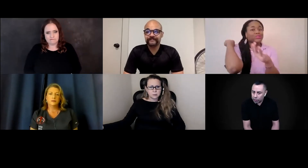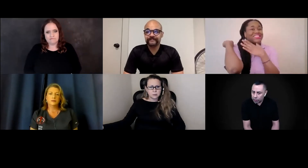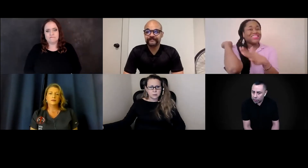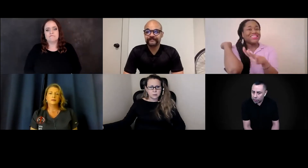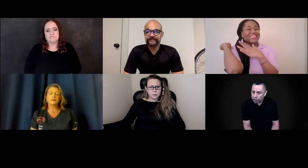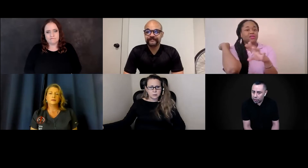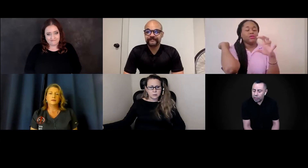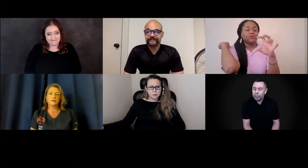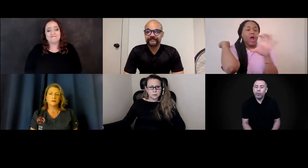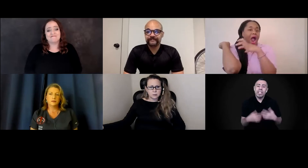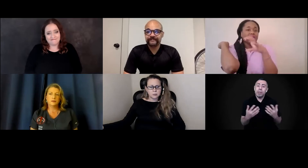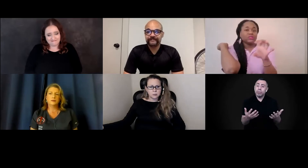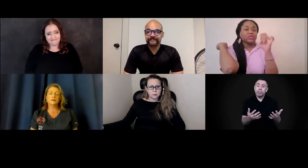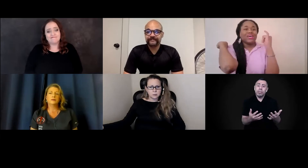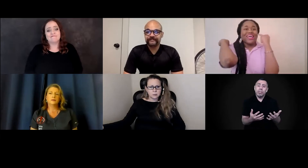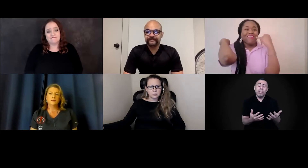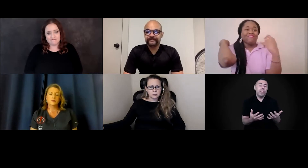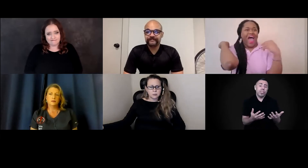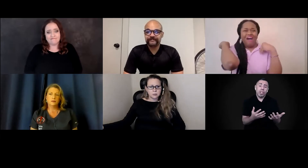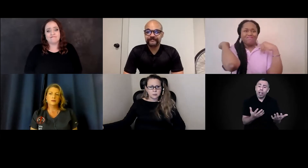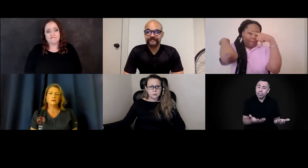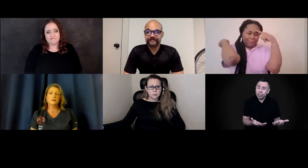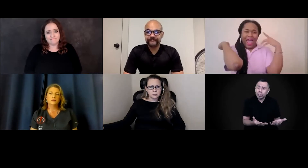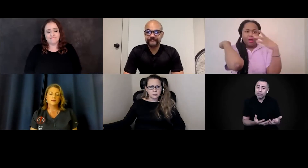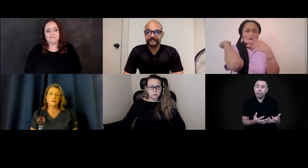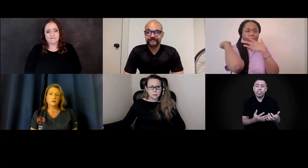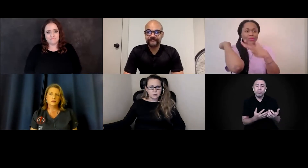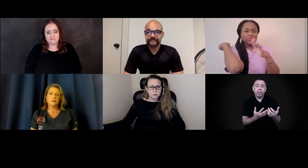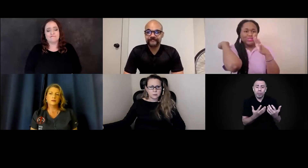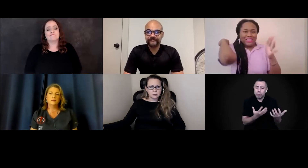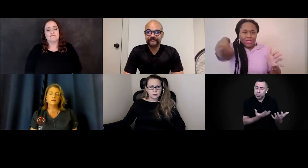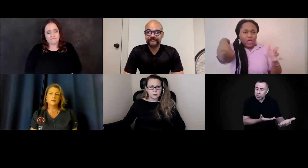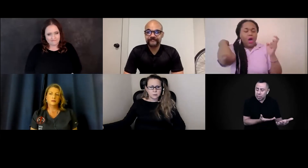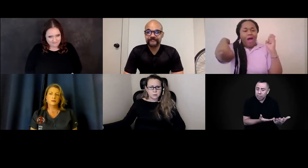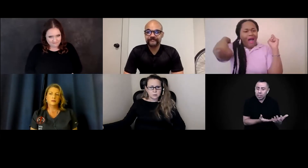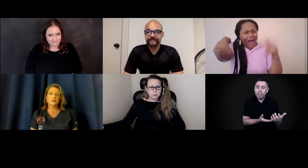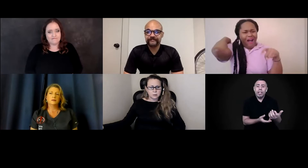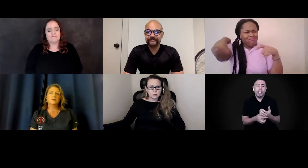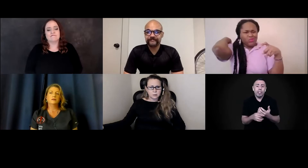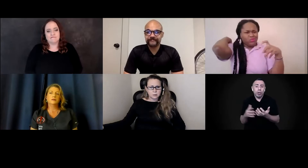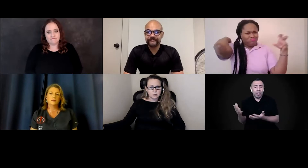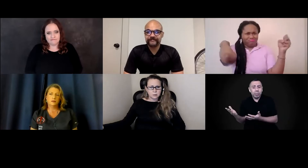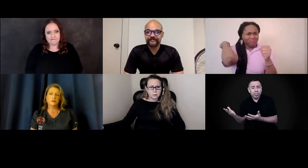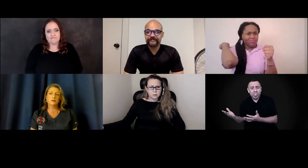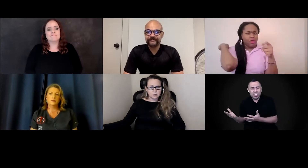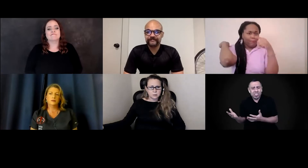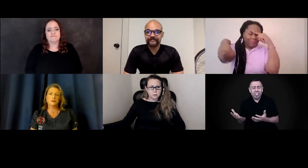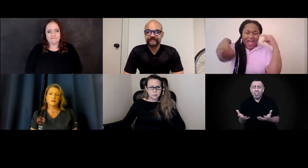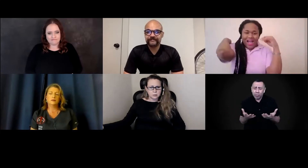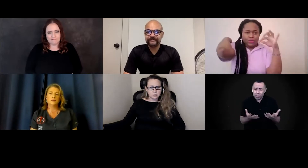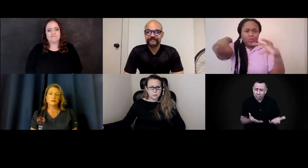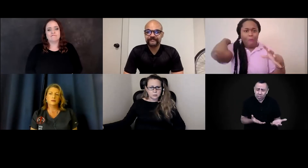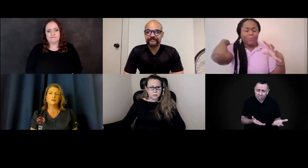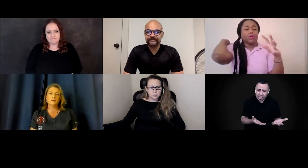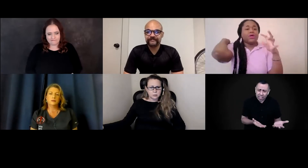for example, if it's a concert or something, music, and Black musicians, for a situation